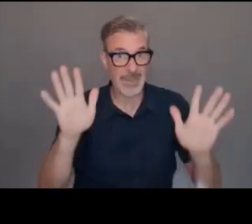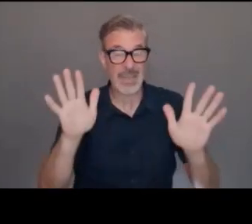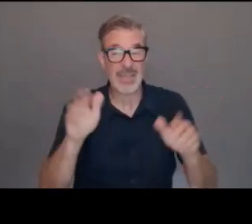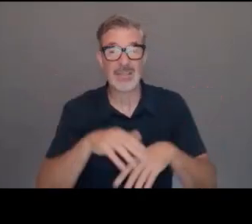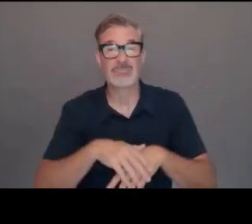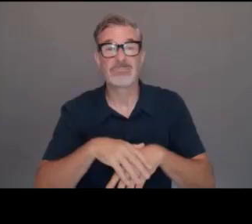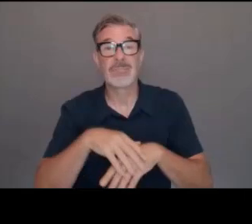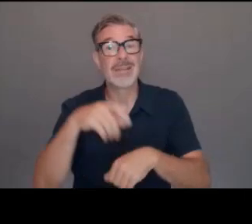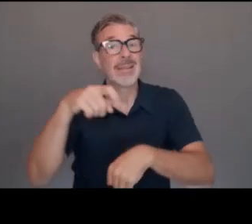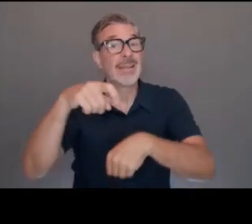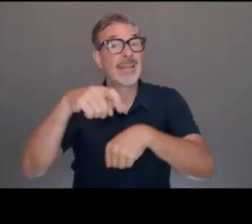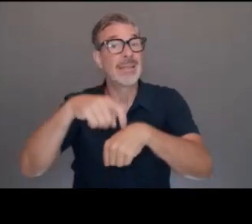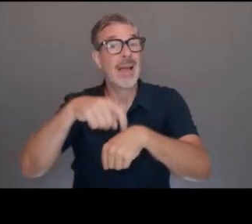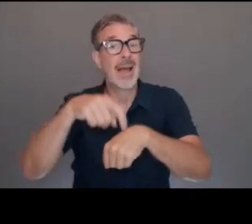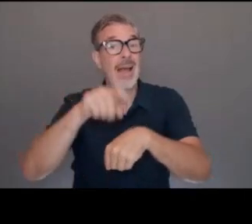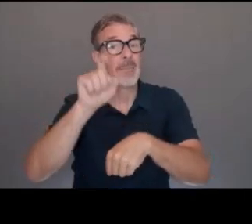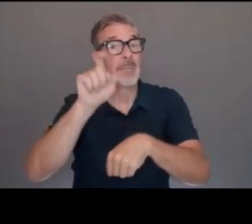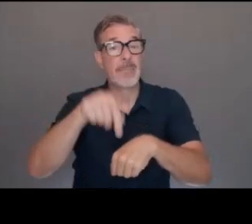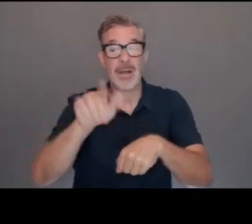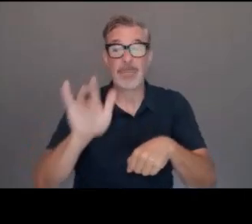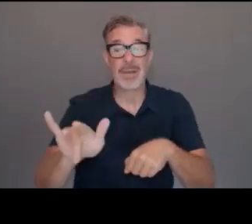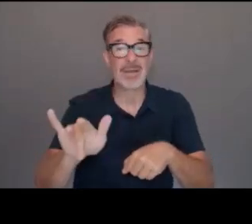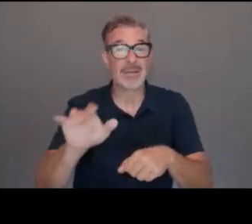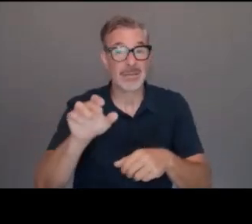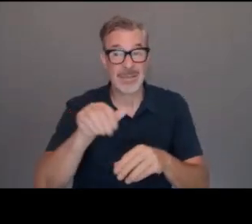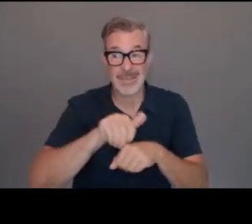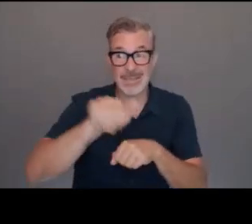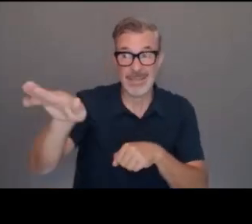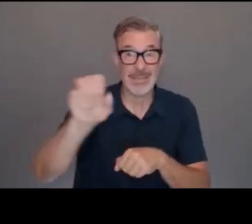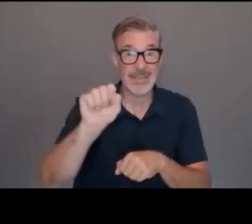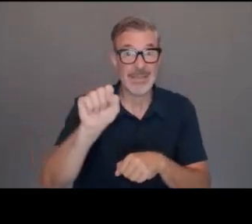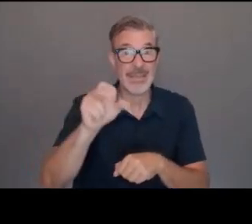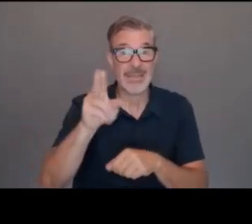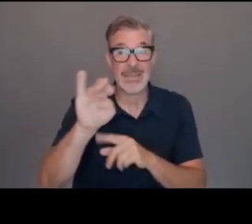Eastern Standard Time on the day of the deadline.